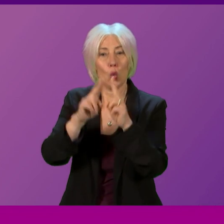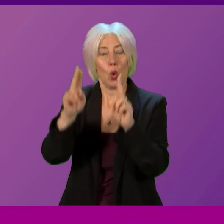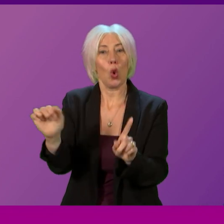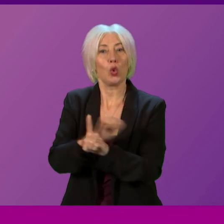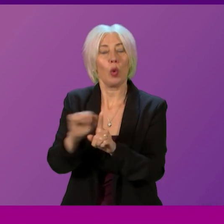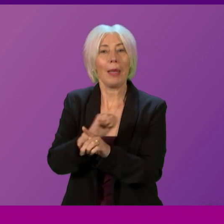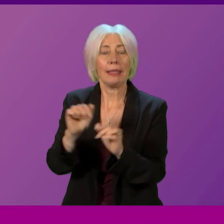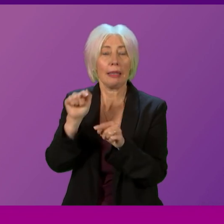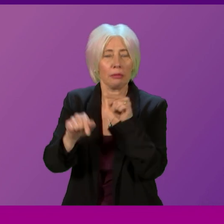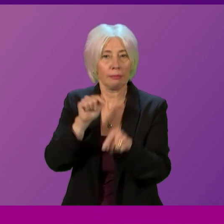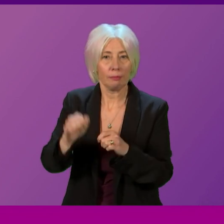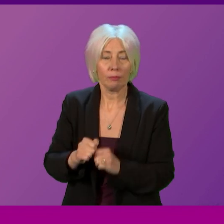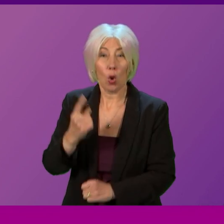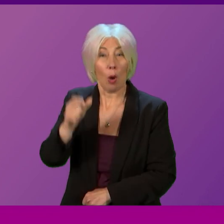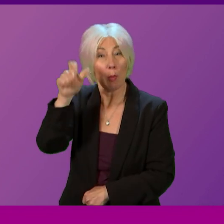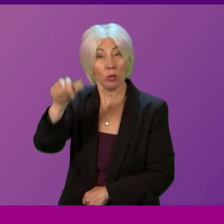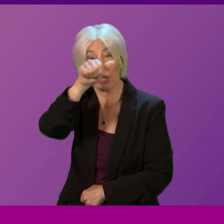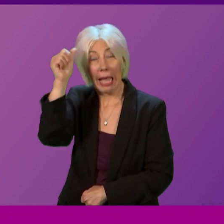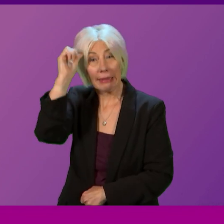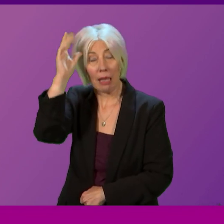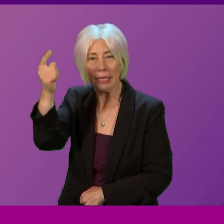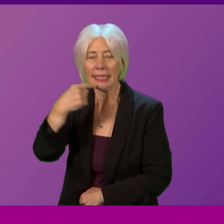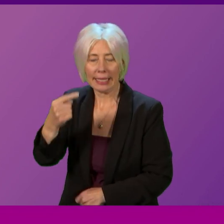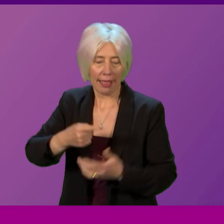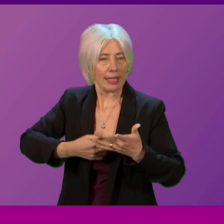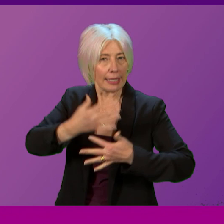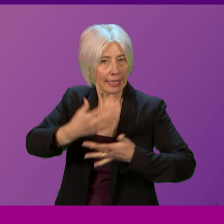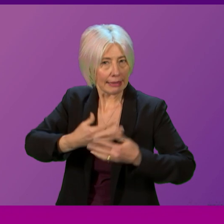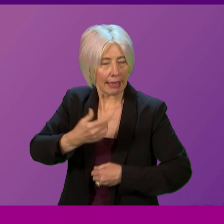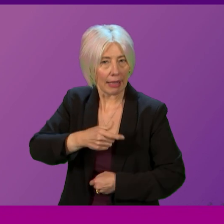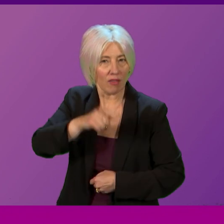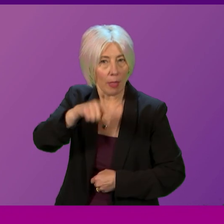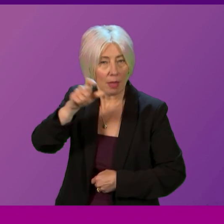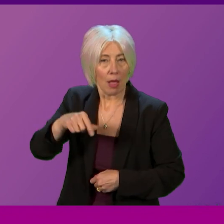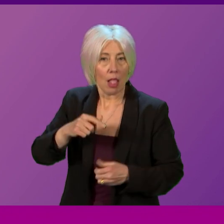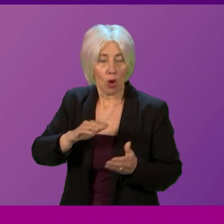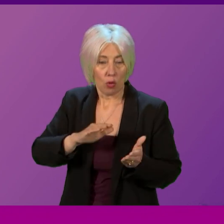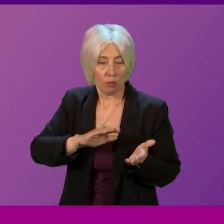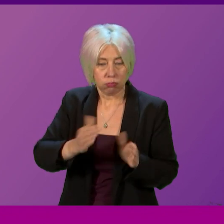One leading academic believes that the number of people who are dying as a result of domestic